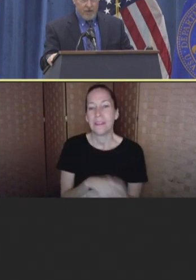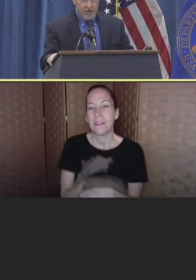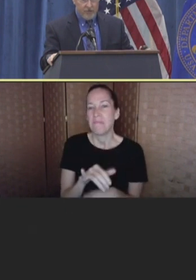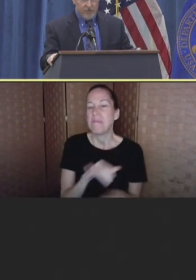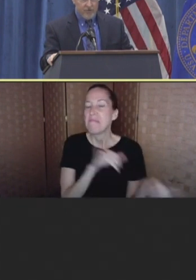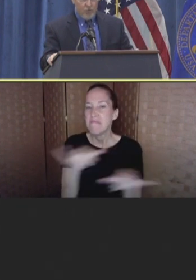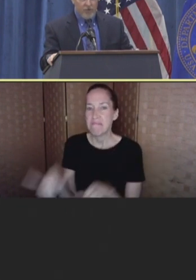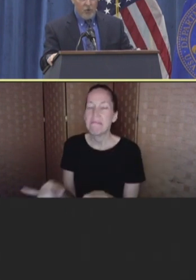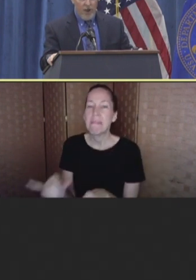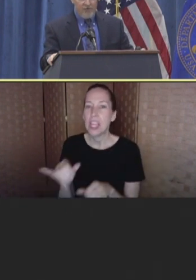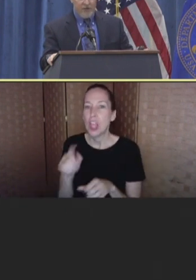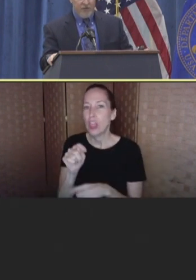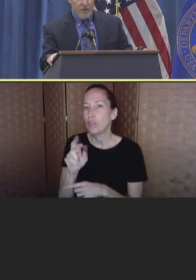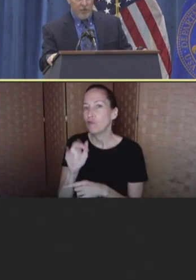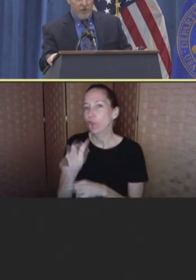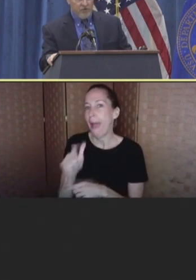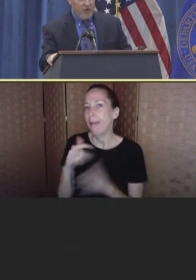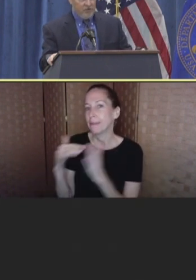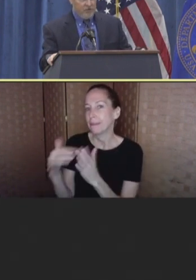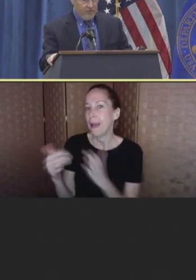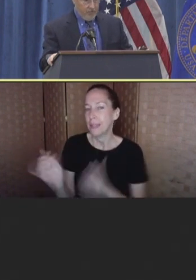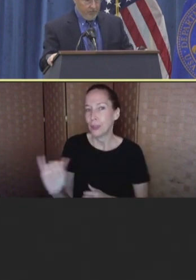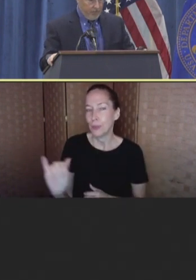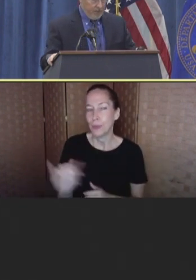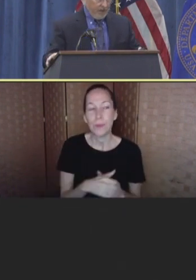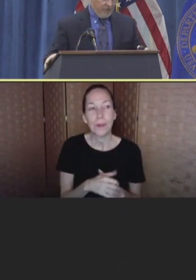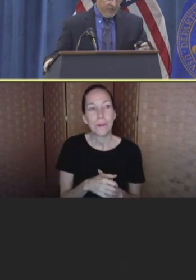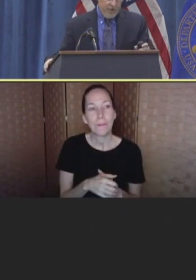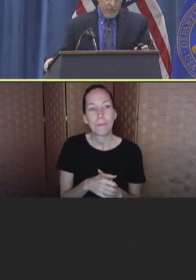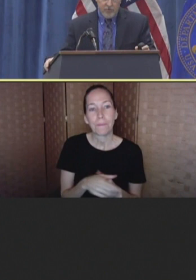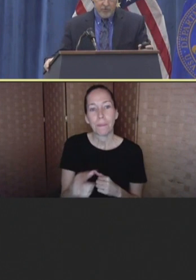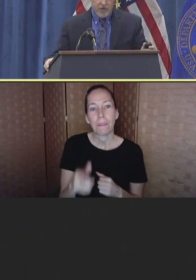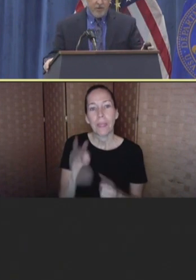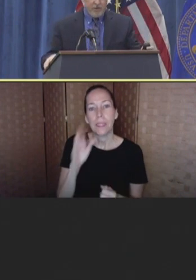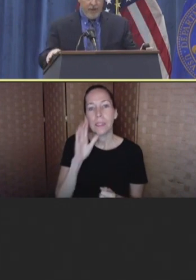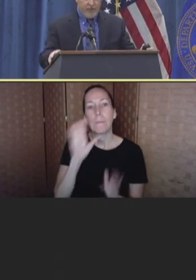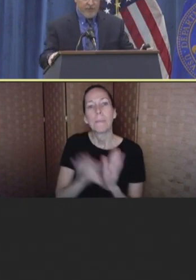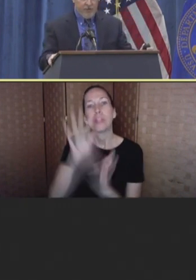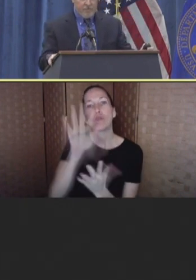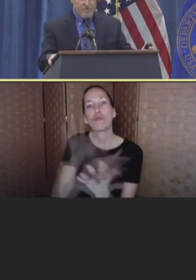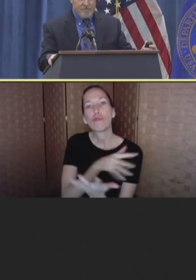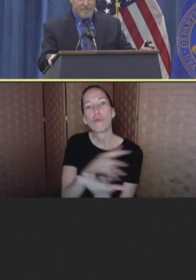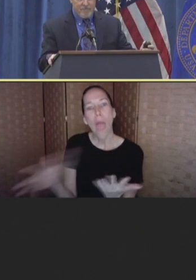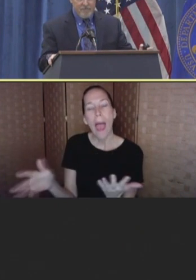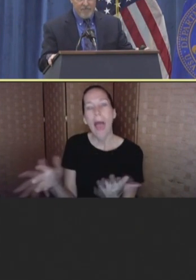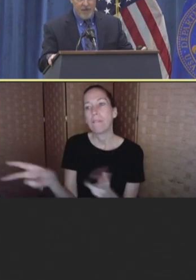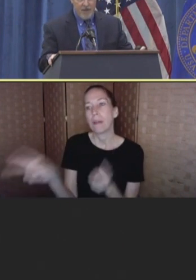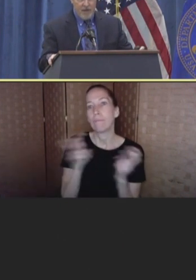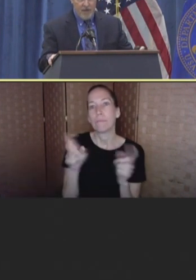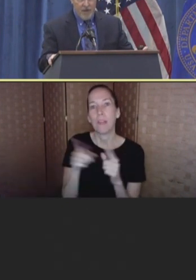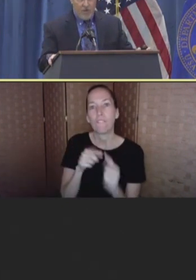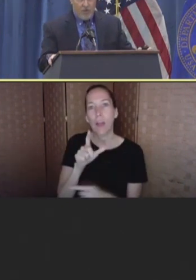This is more of a graphic presentation from a publication that was in The Lancet.